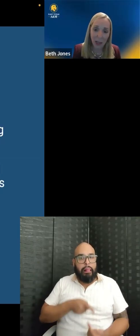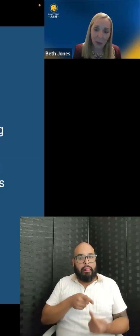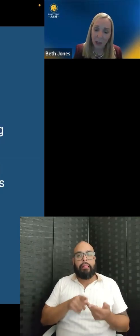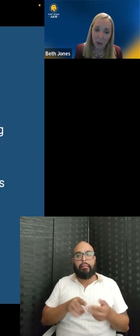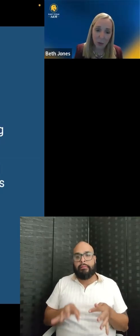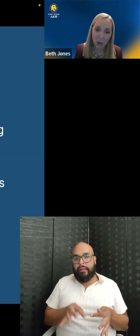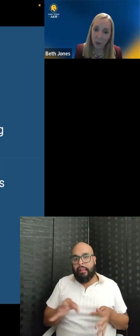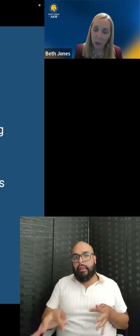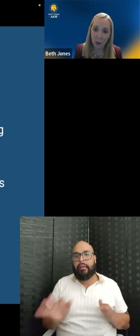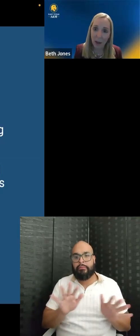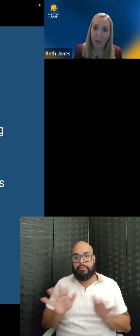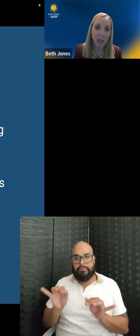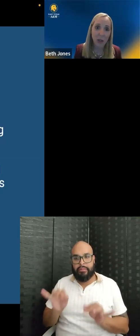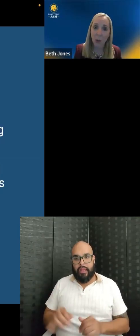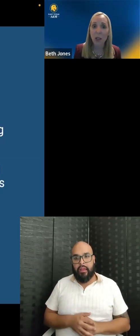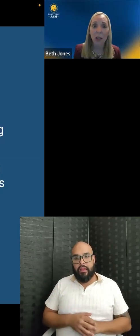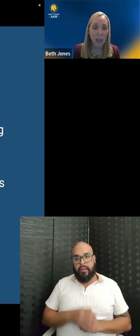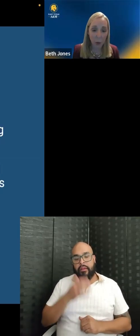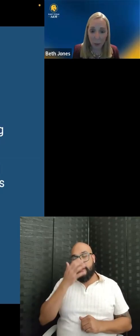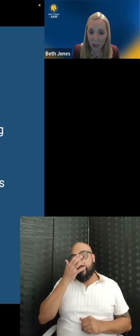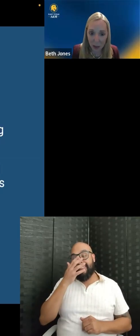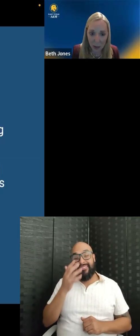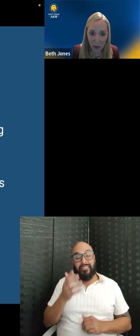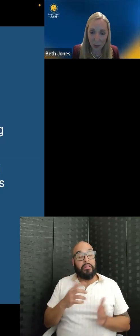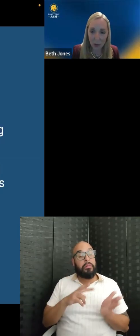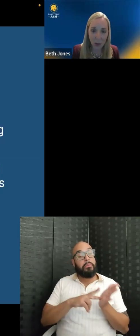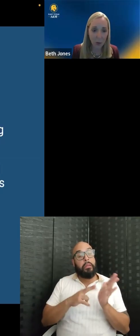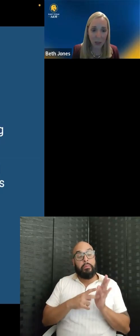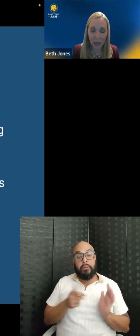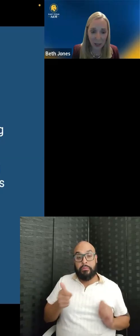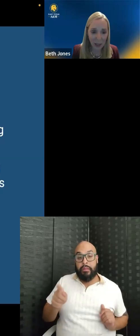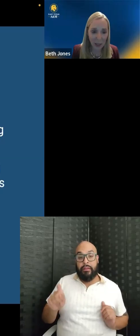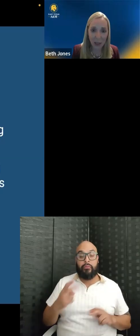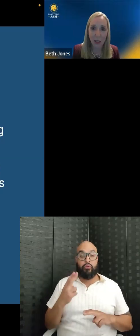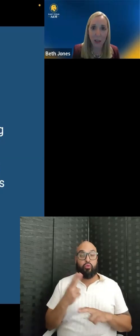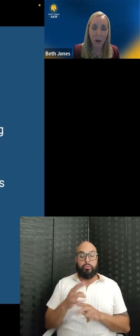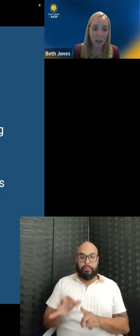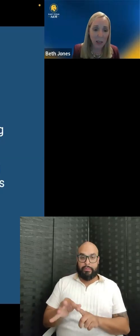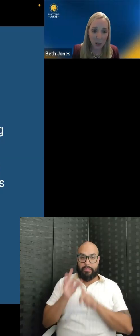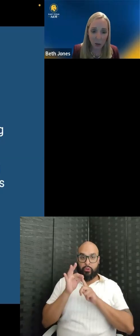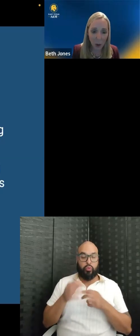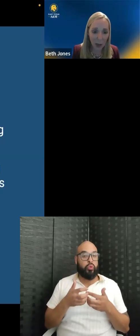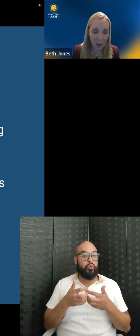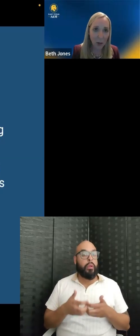And that can be due to having to use specialized equipment to do these things. And it's in a non-standard way.